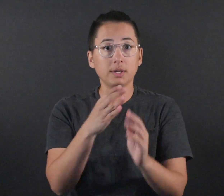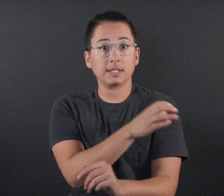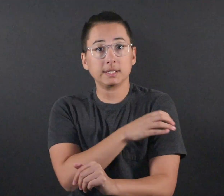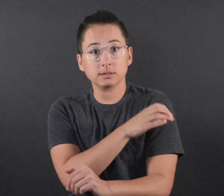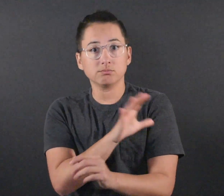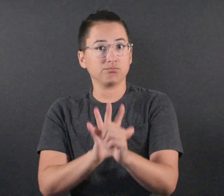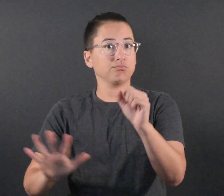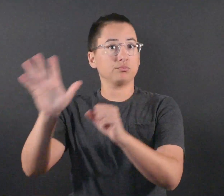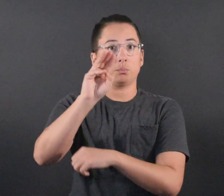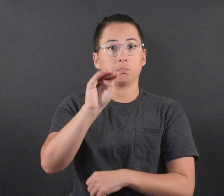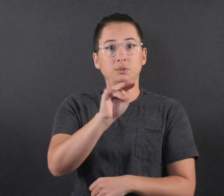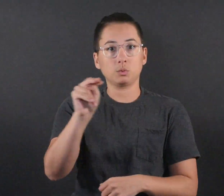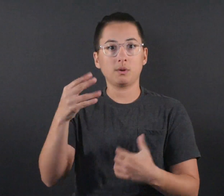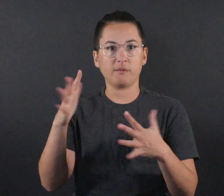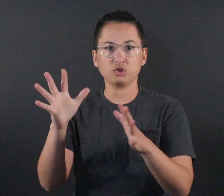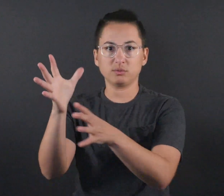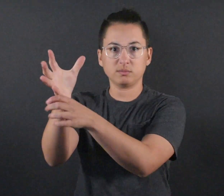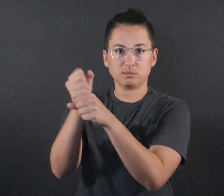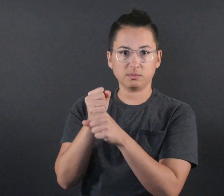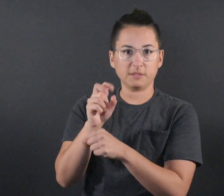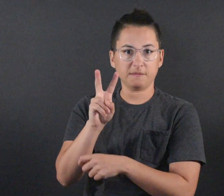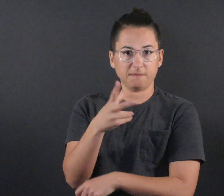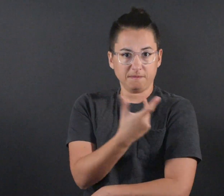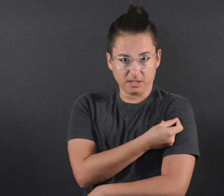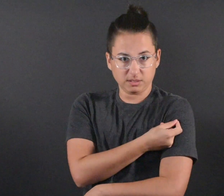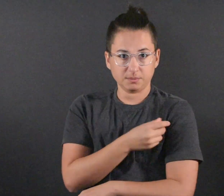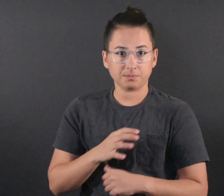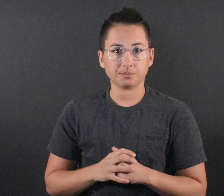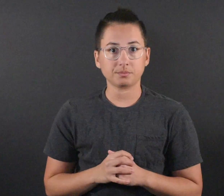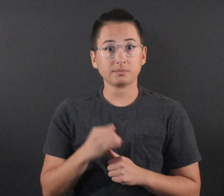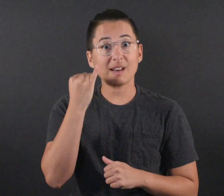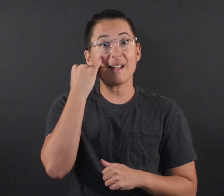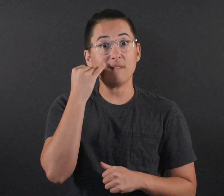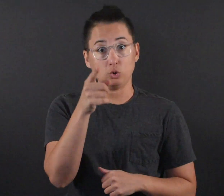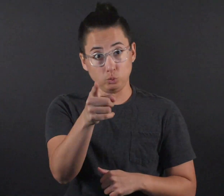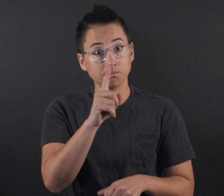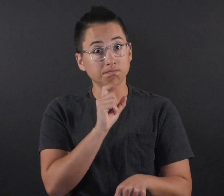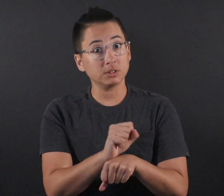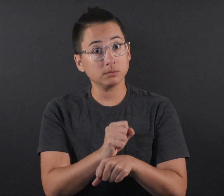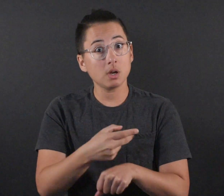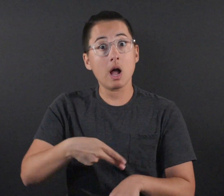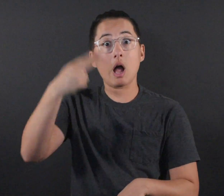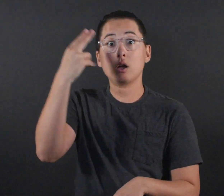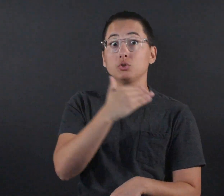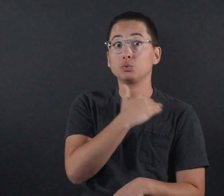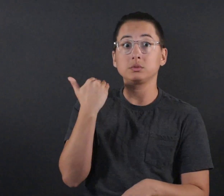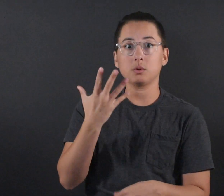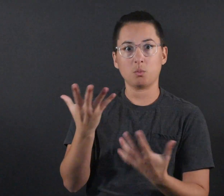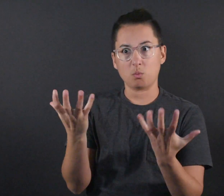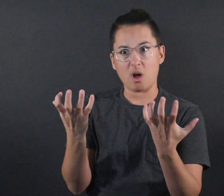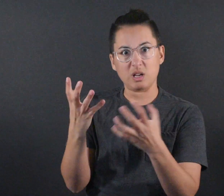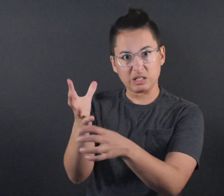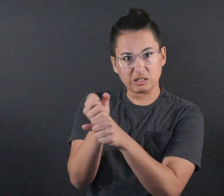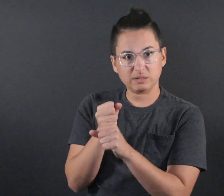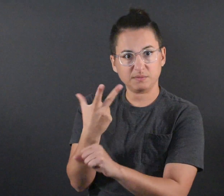Many health care providers and community clinics across Minnesota have received vaccine. If you are